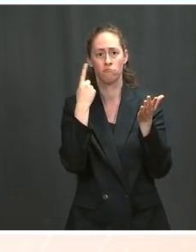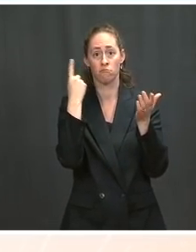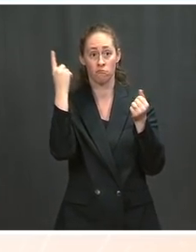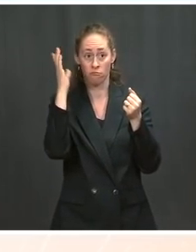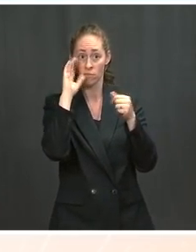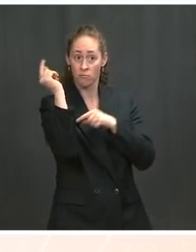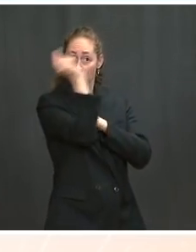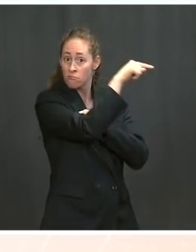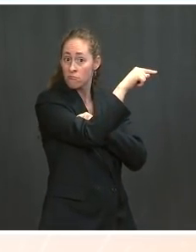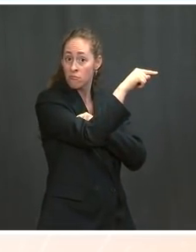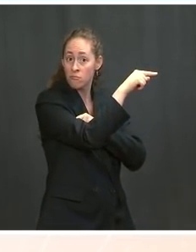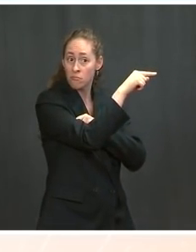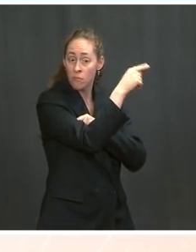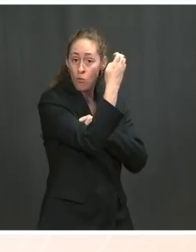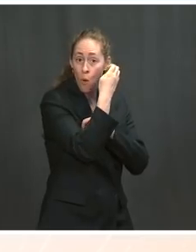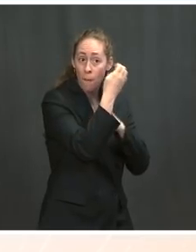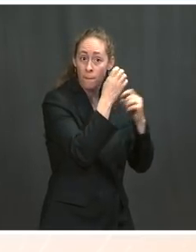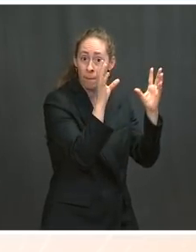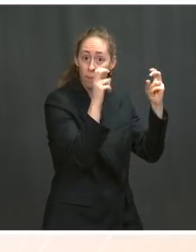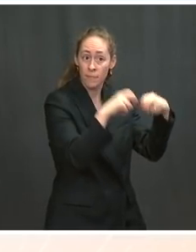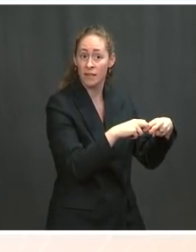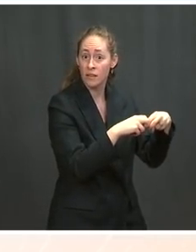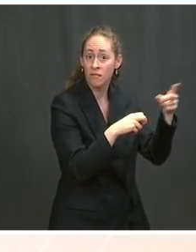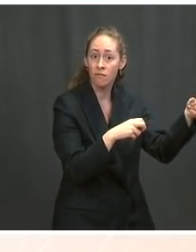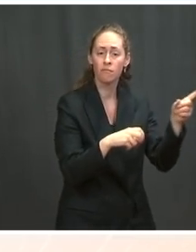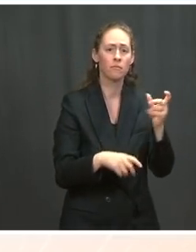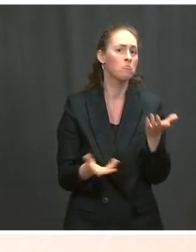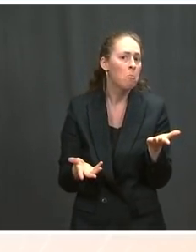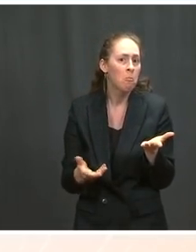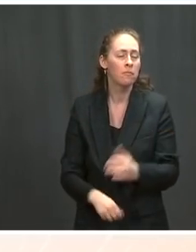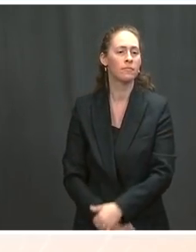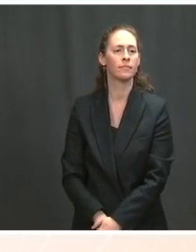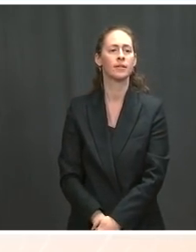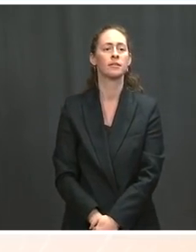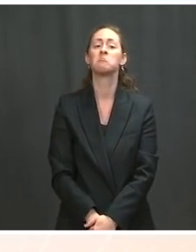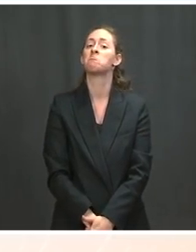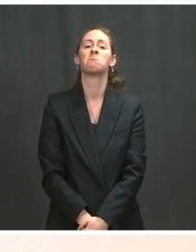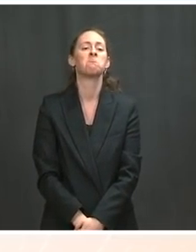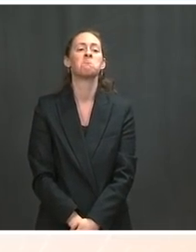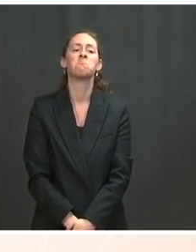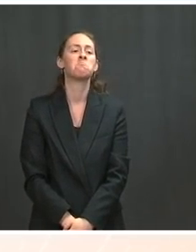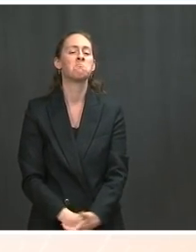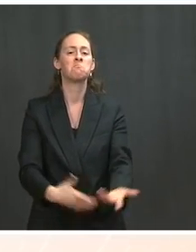As we have confirmed from here, the follow-up to the President's meeting -- or the President's invitation to President Putin